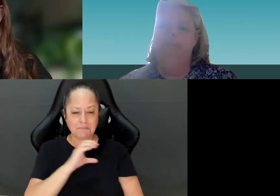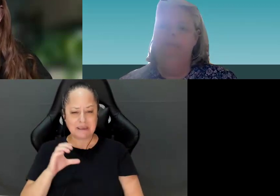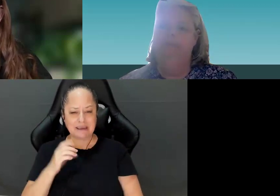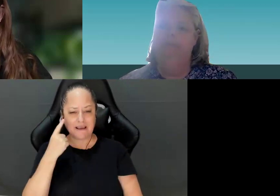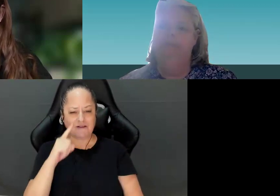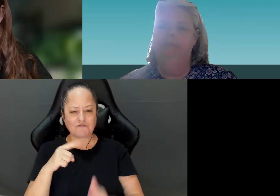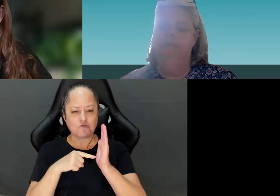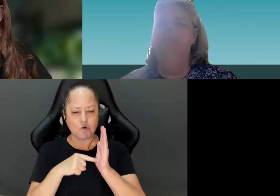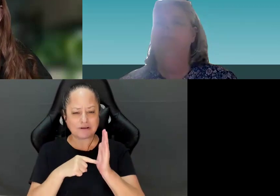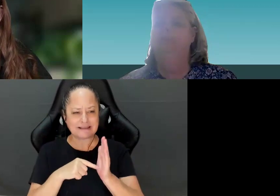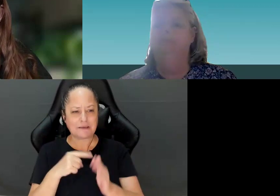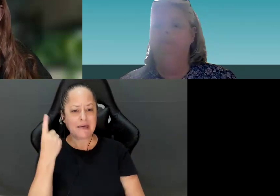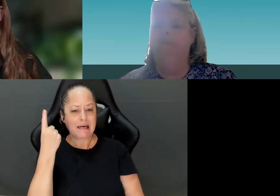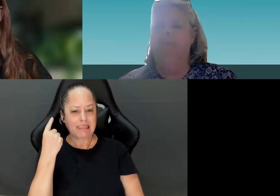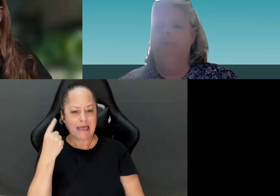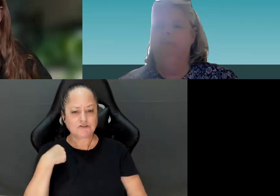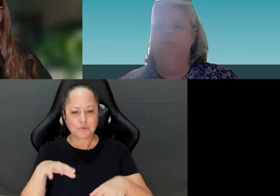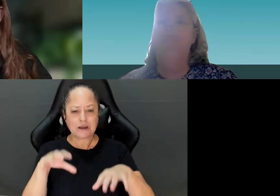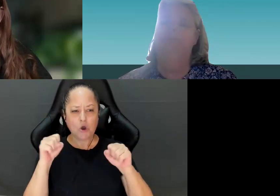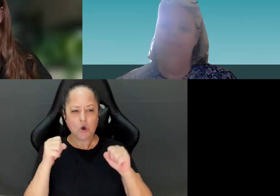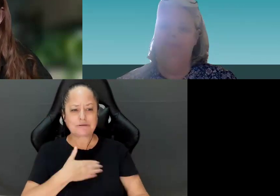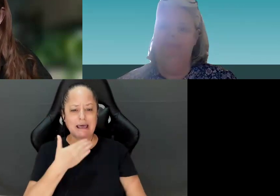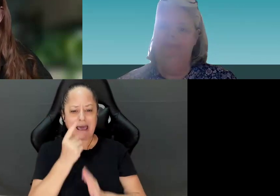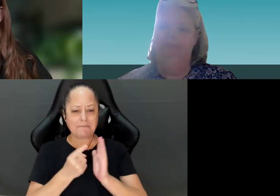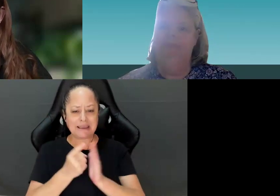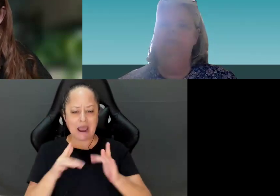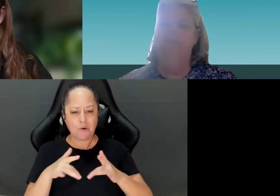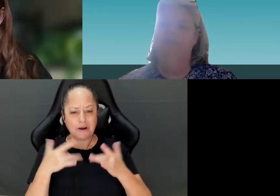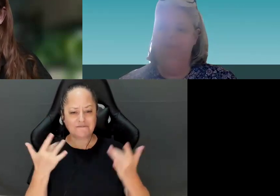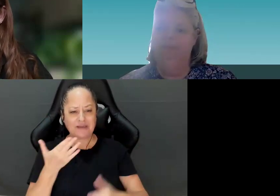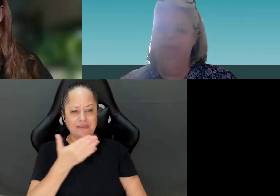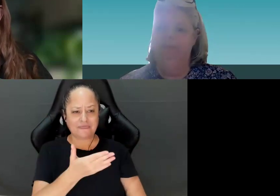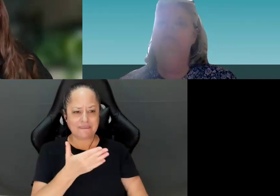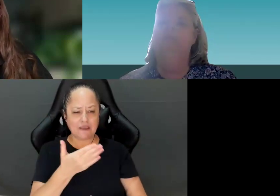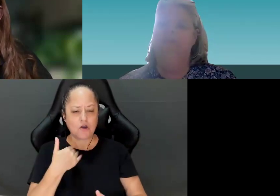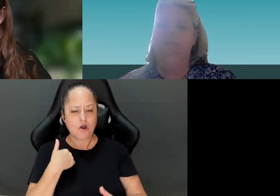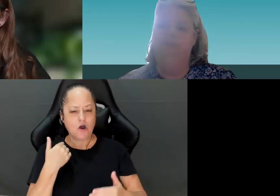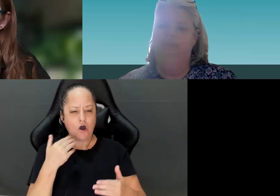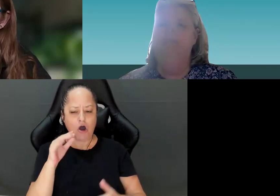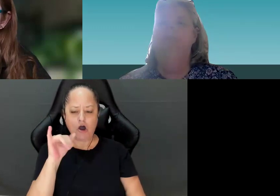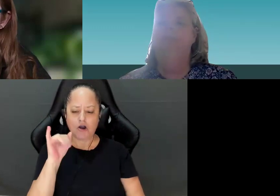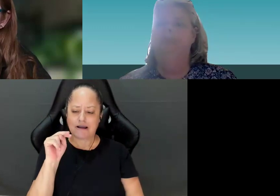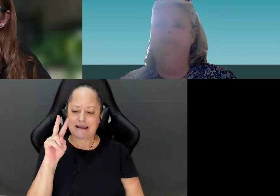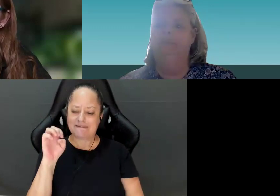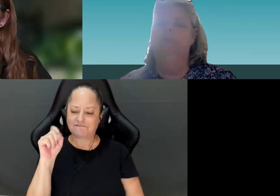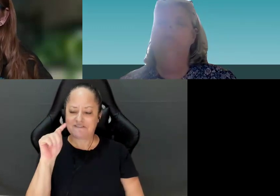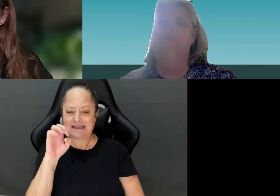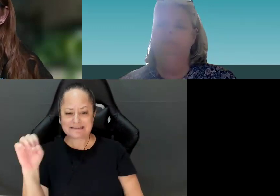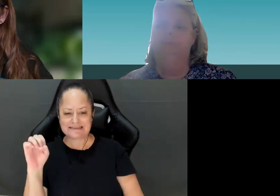we were able to host a little happy hour event there, invite our investees so they can meet each other and the funders.